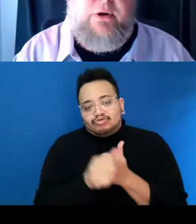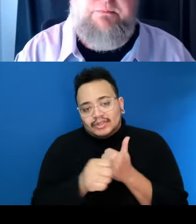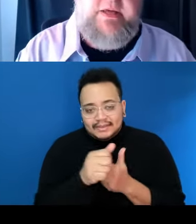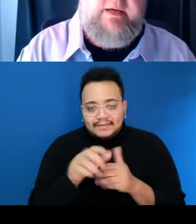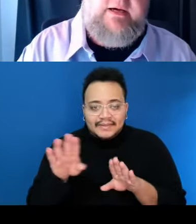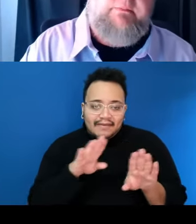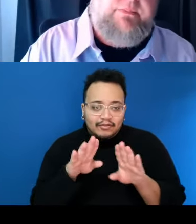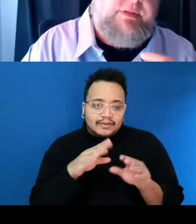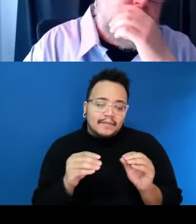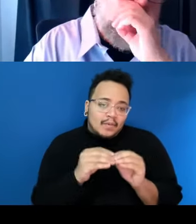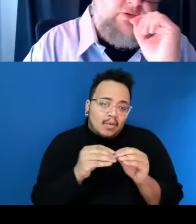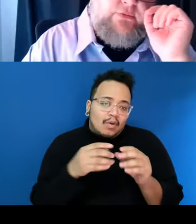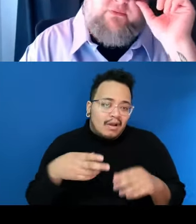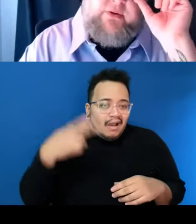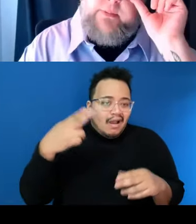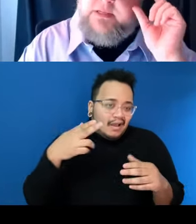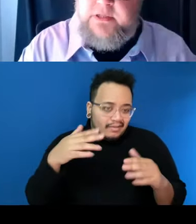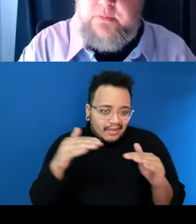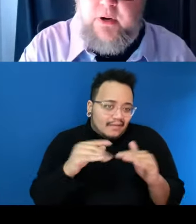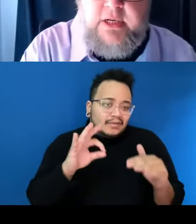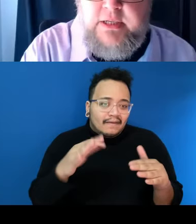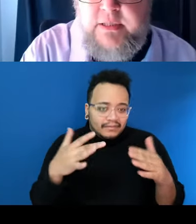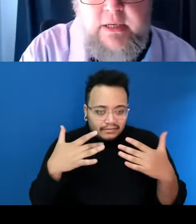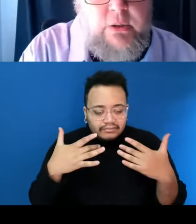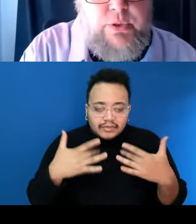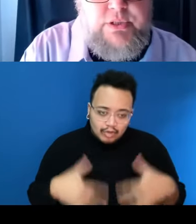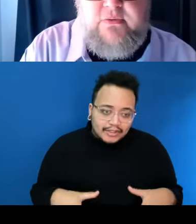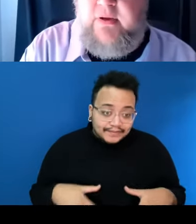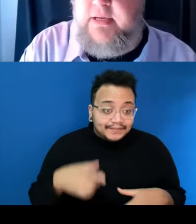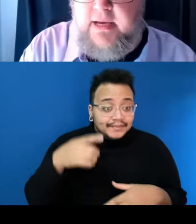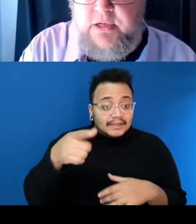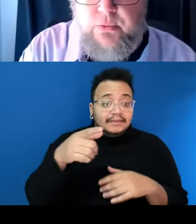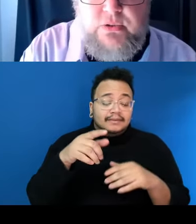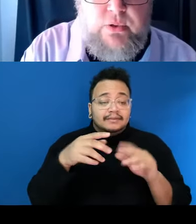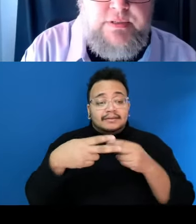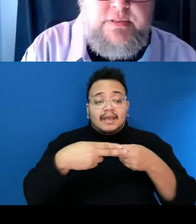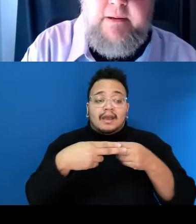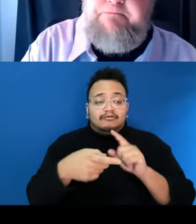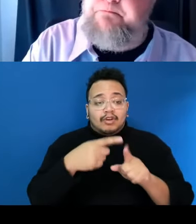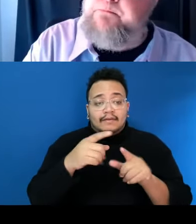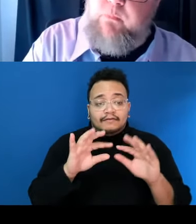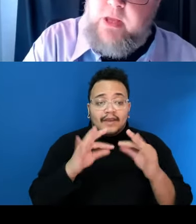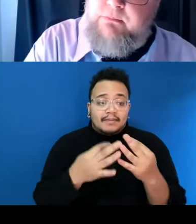So, the slide is from the Family Acceptance Project, which is a fantastic resource.